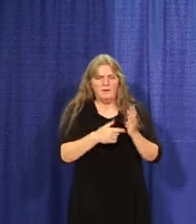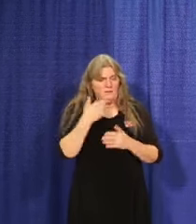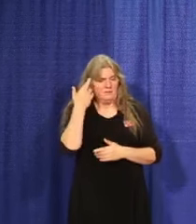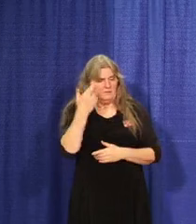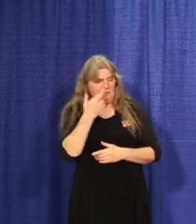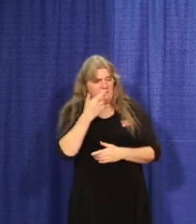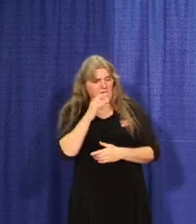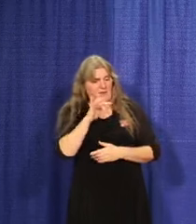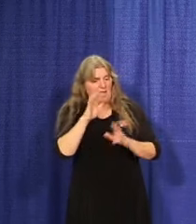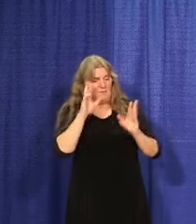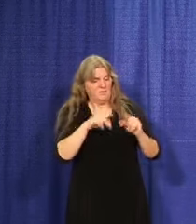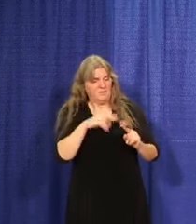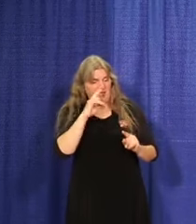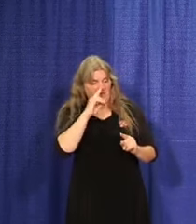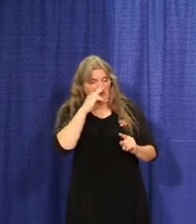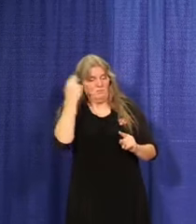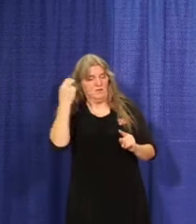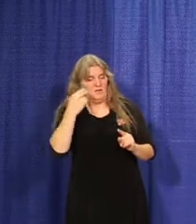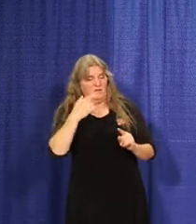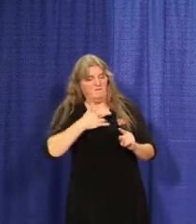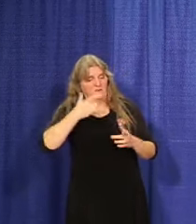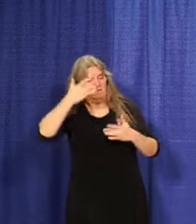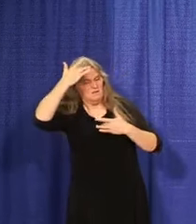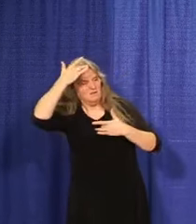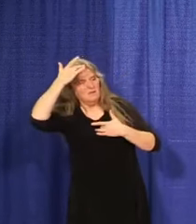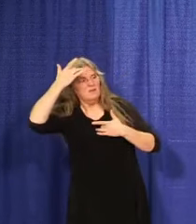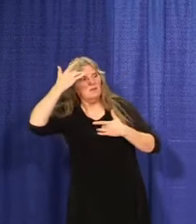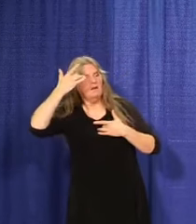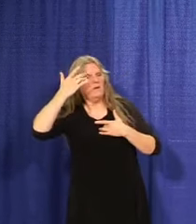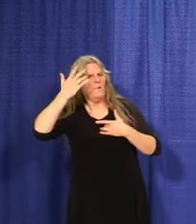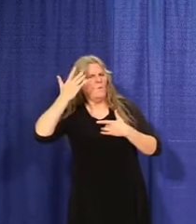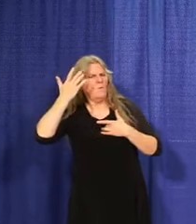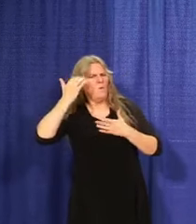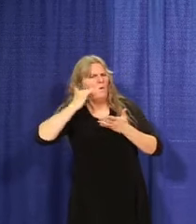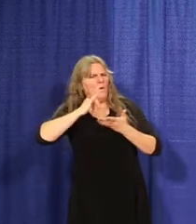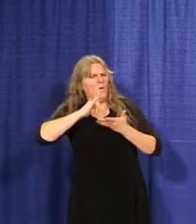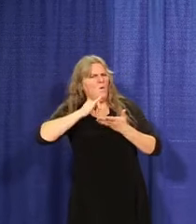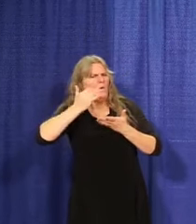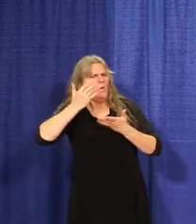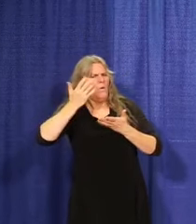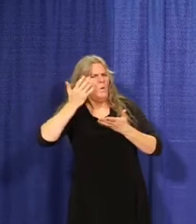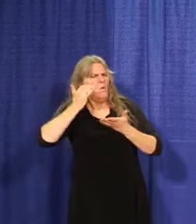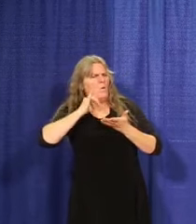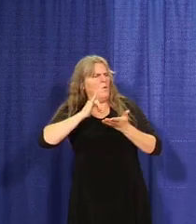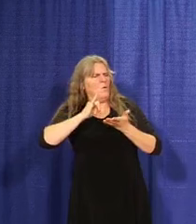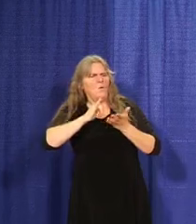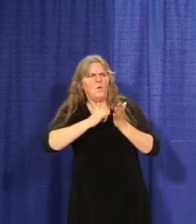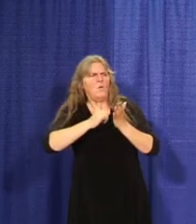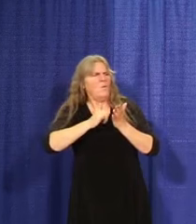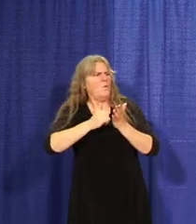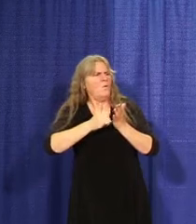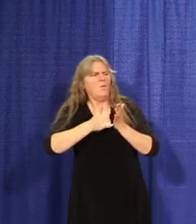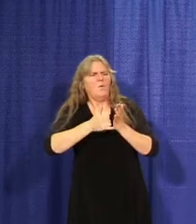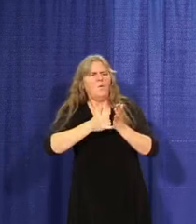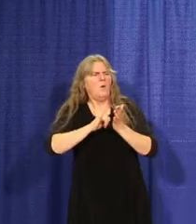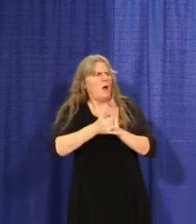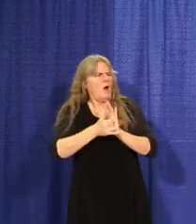symptoms that led to the increased thought that it might be COVID-19?